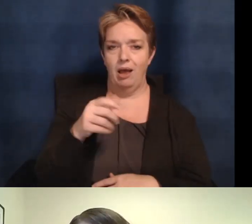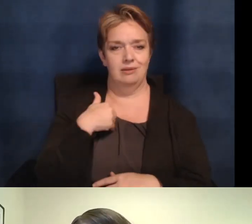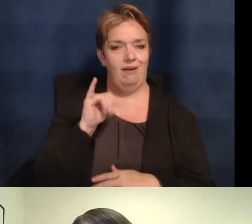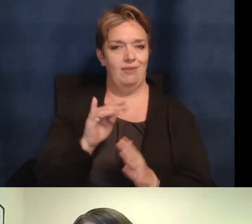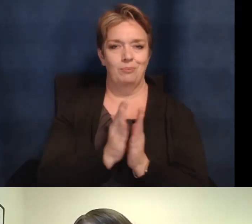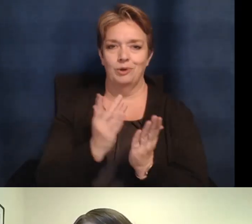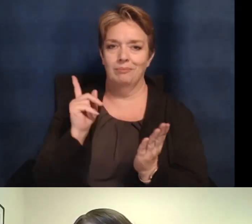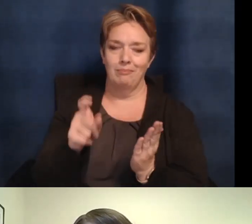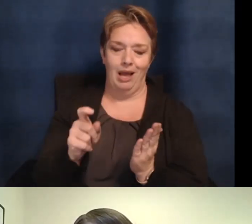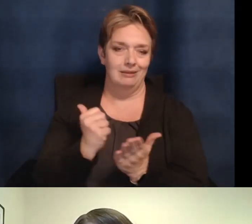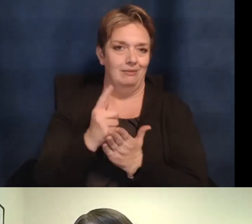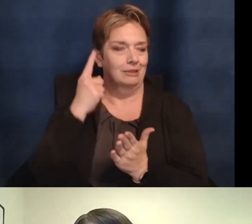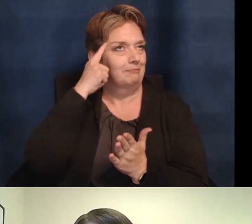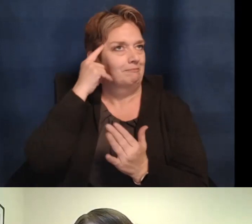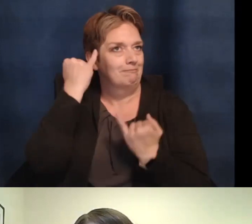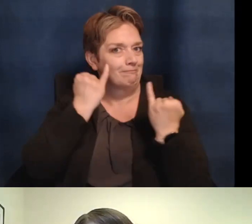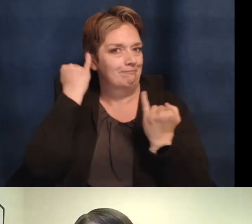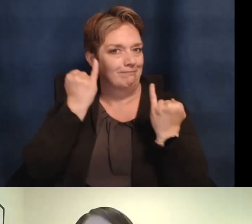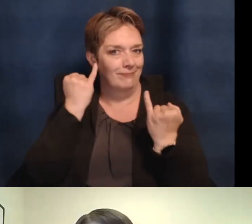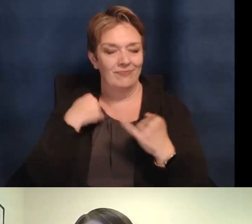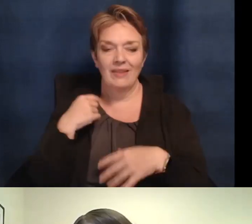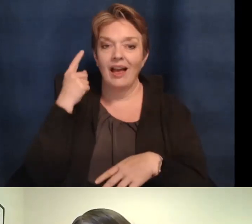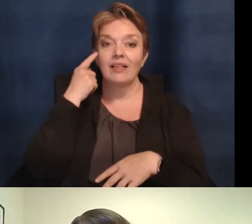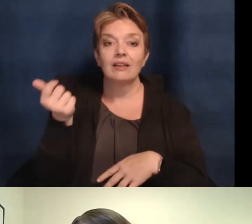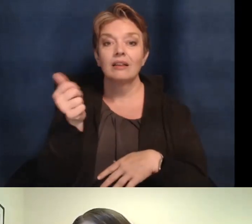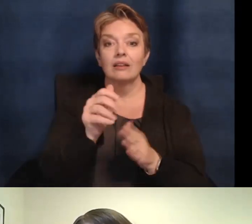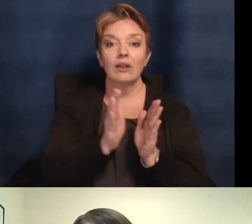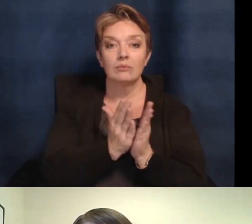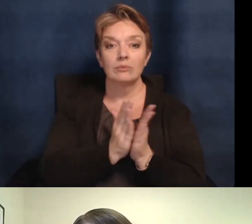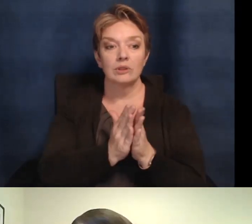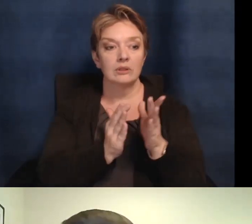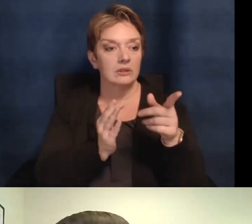And I believe the book we showed earlier– Giustina, do you still have it nearby?